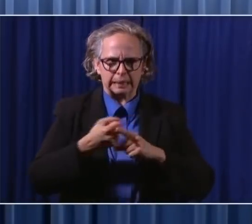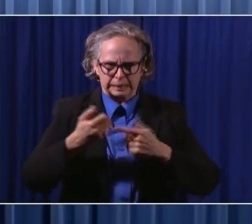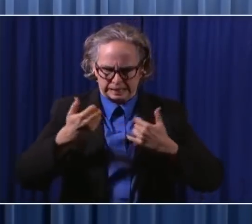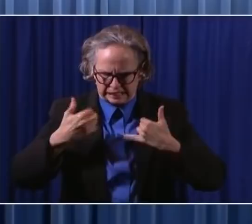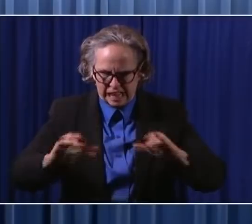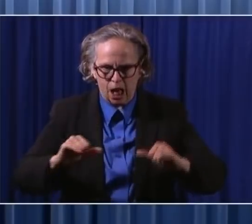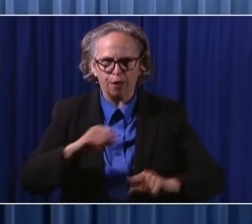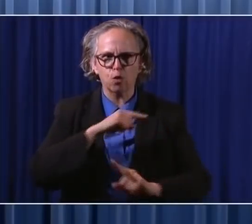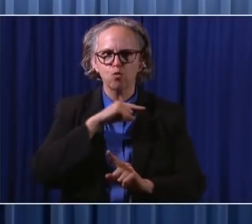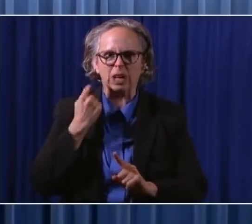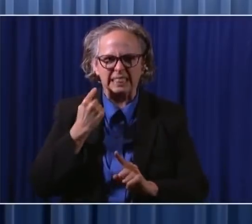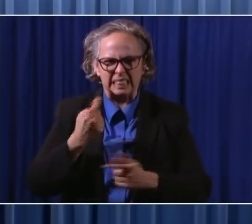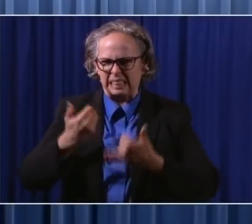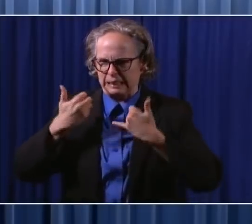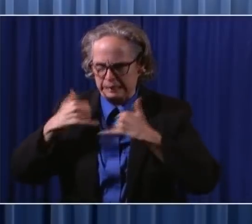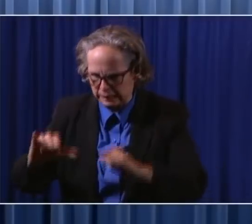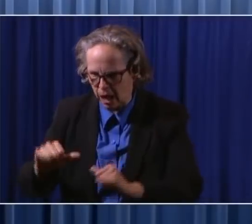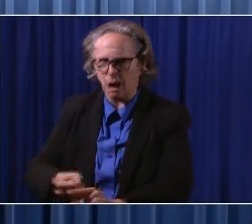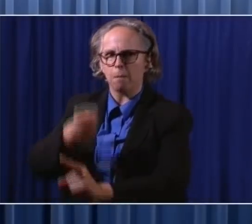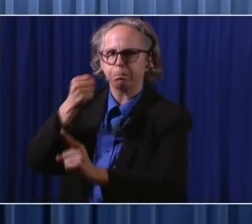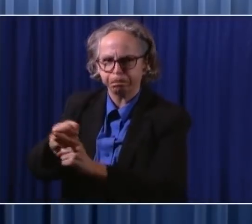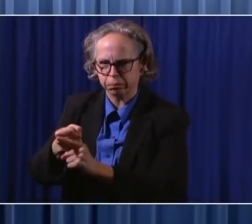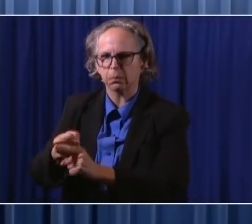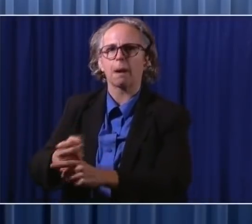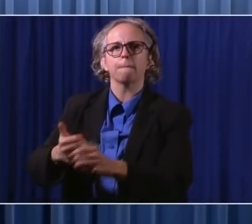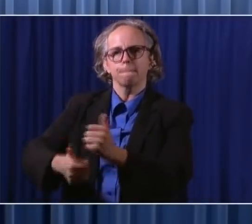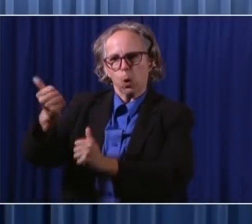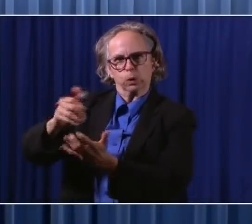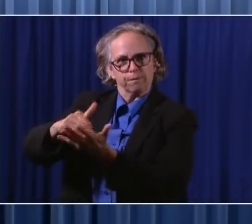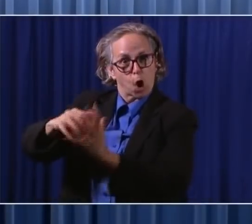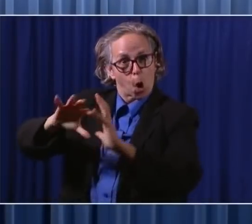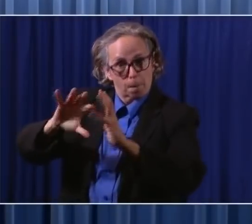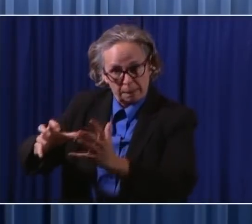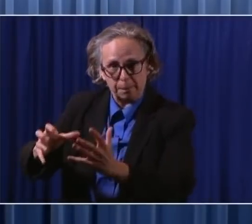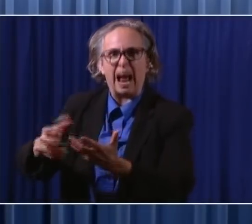IN THIS OBSERVER SAID AND I QUOTE THE RISK AND MORTALITY IS GOING TO BE PASSED ON TO THE MOST VULNERABLE, NO MATTER WHO GETS IT FIRST.